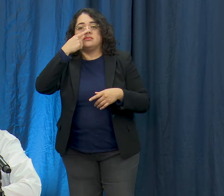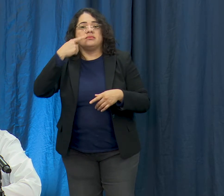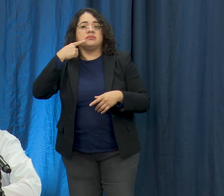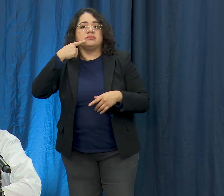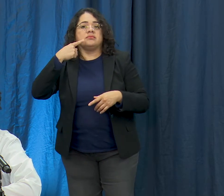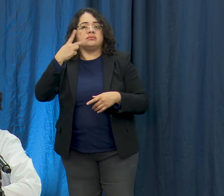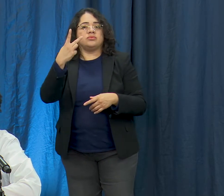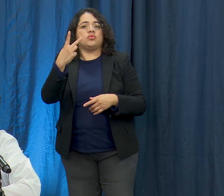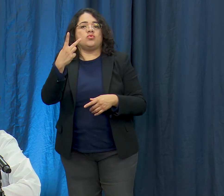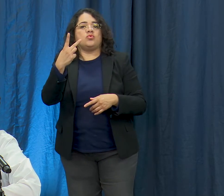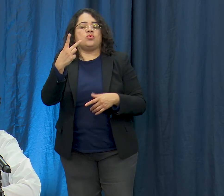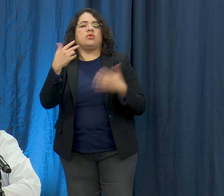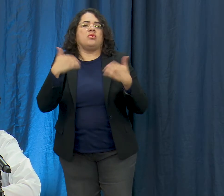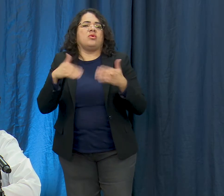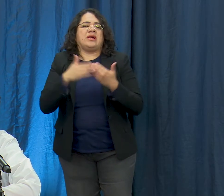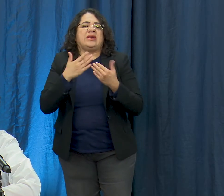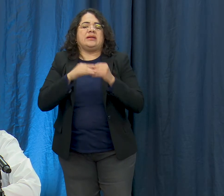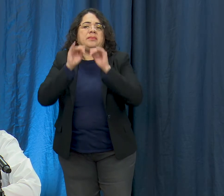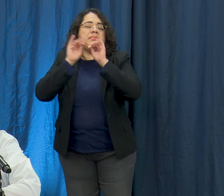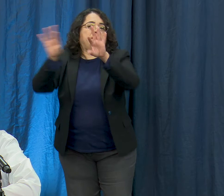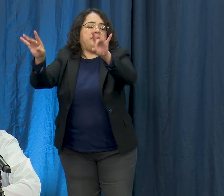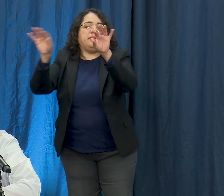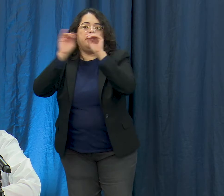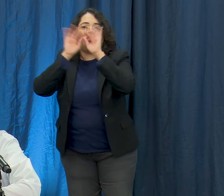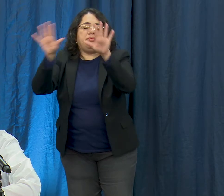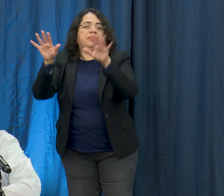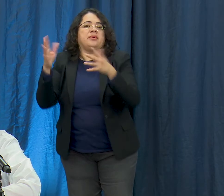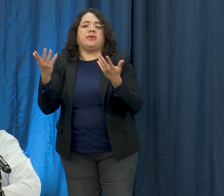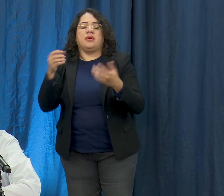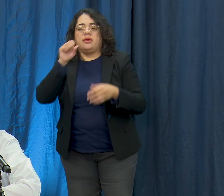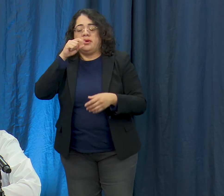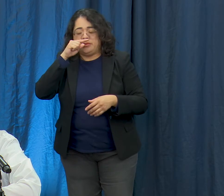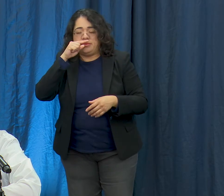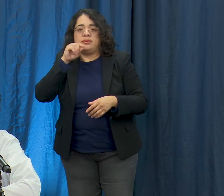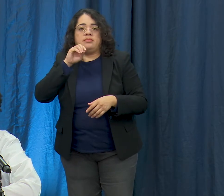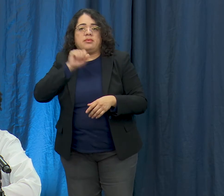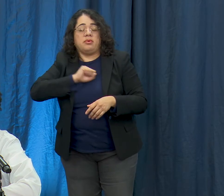you and so it's kind of just putting two and two together that we know that this